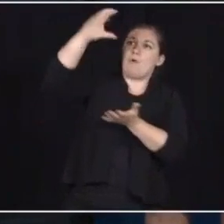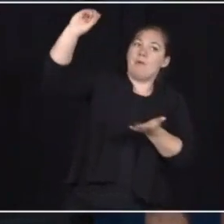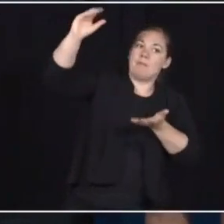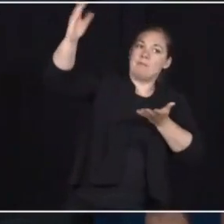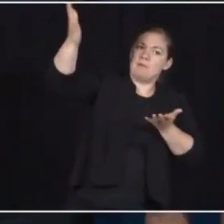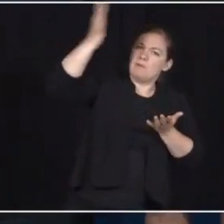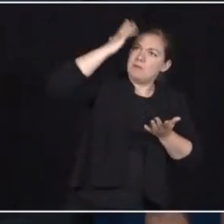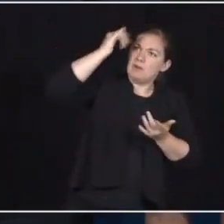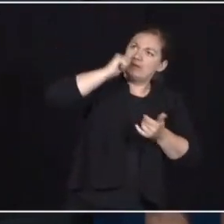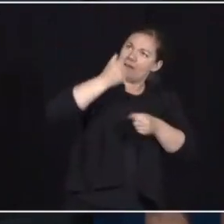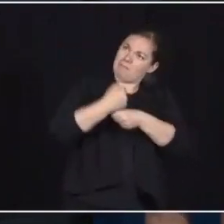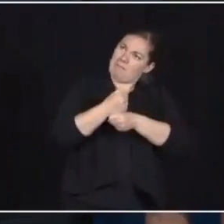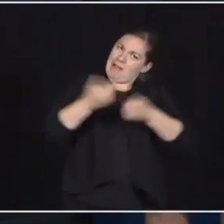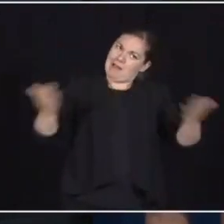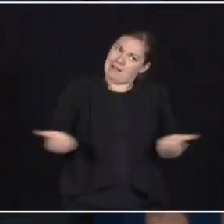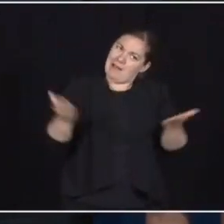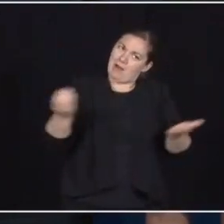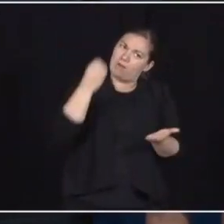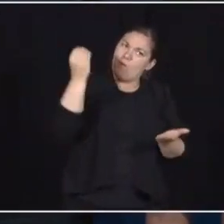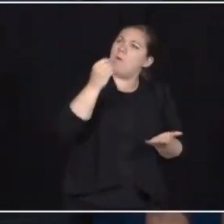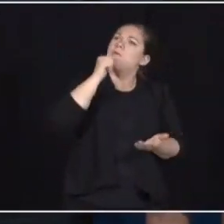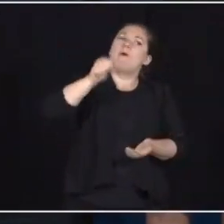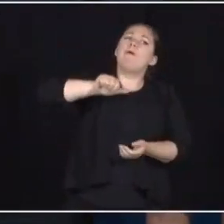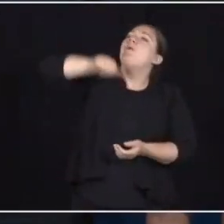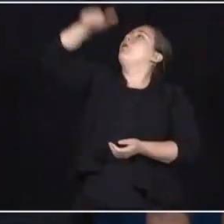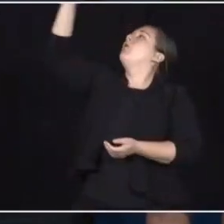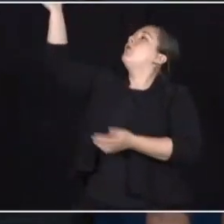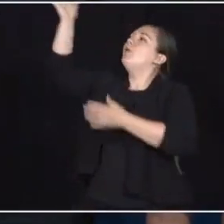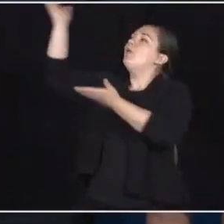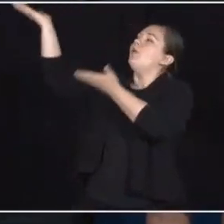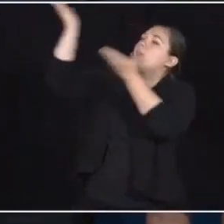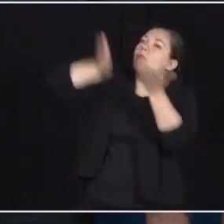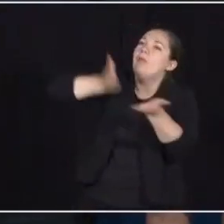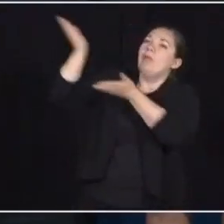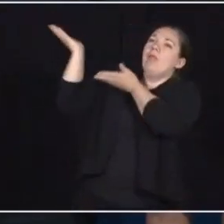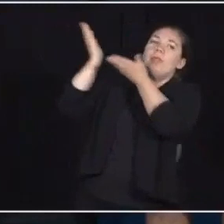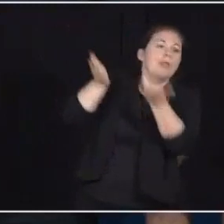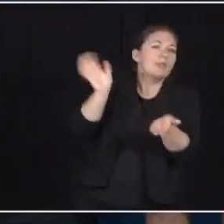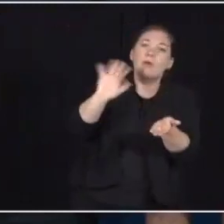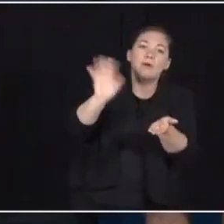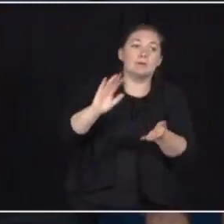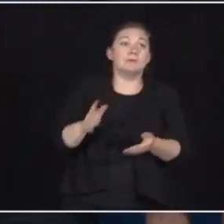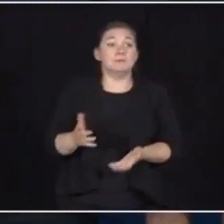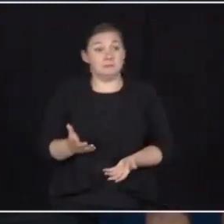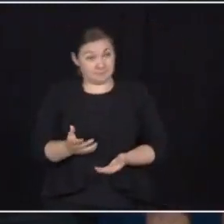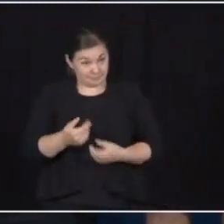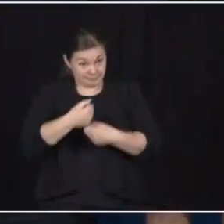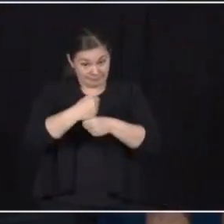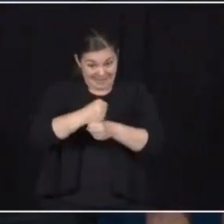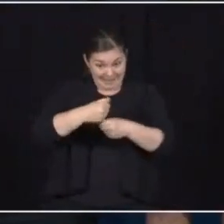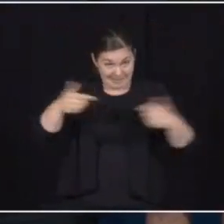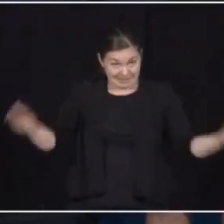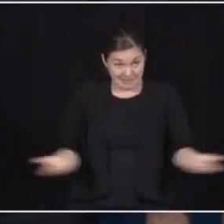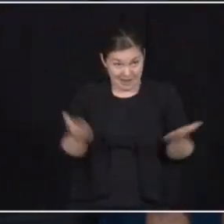Ontario. We are sitting down with the pharmacy -- pharmaceutical manufacturers NASA and what it is going to take to make more other